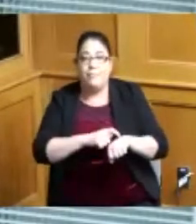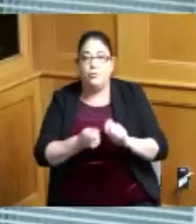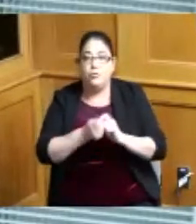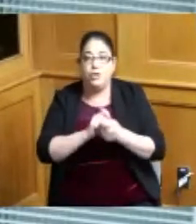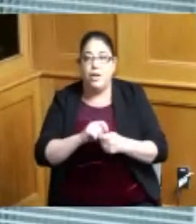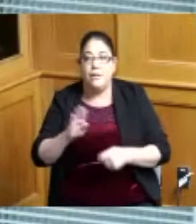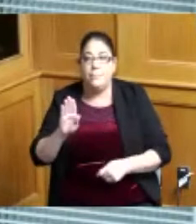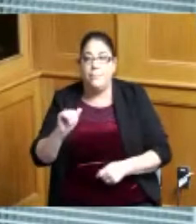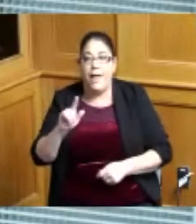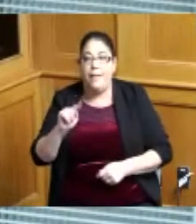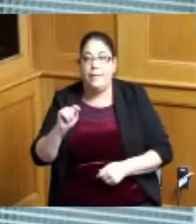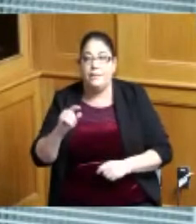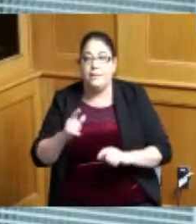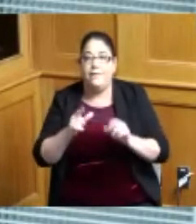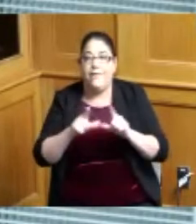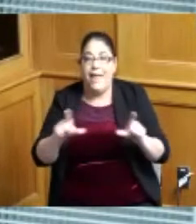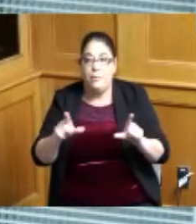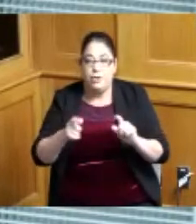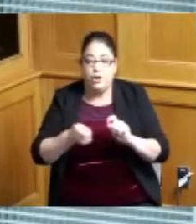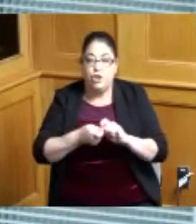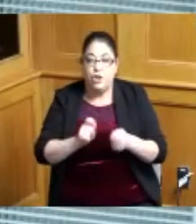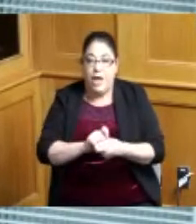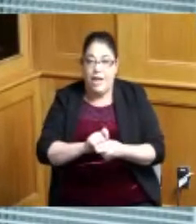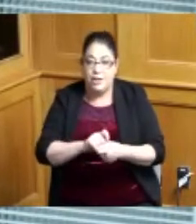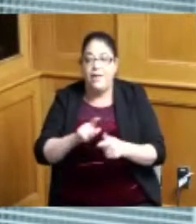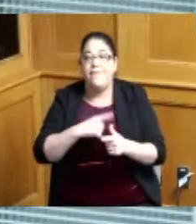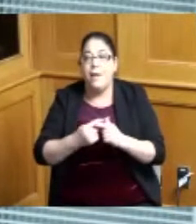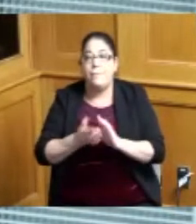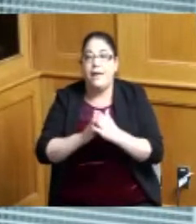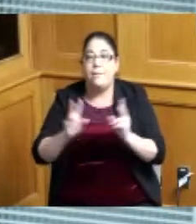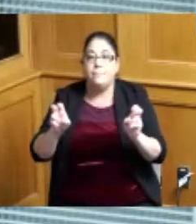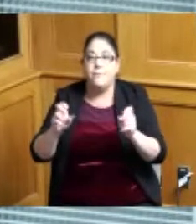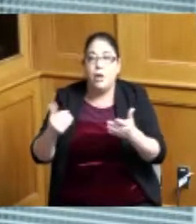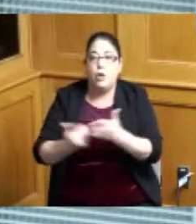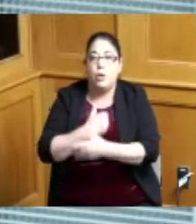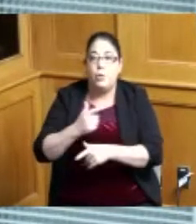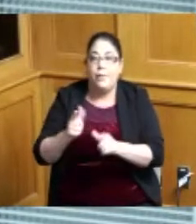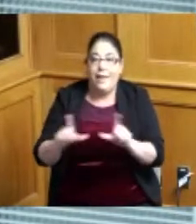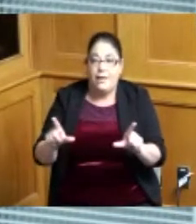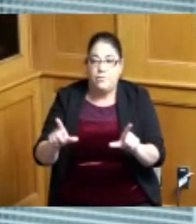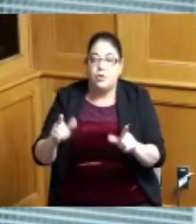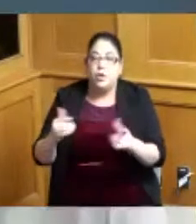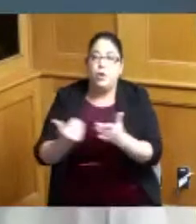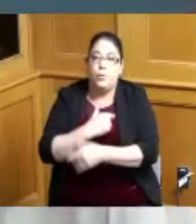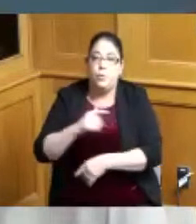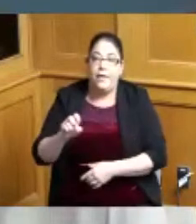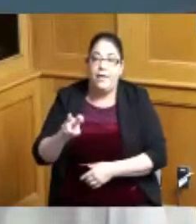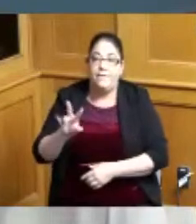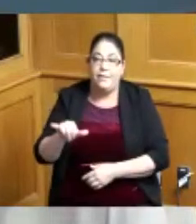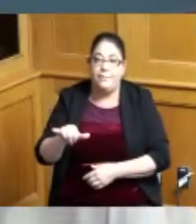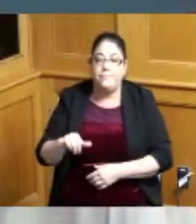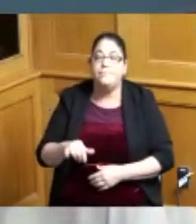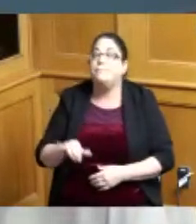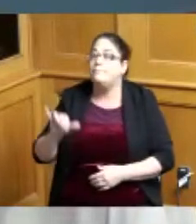become a new levy a new levy okay got that so we hold that thought so that's on the renewals but